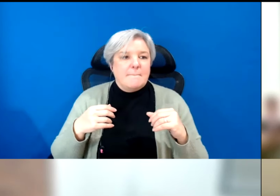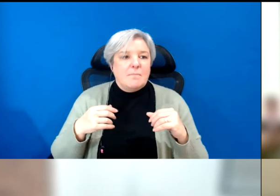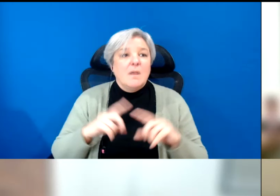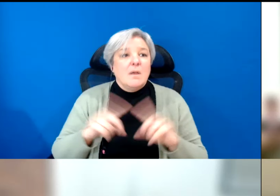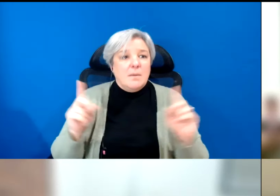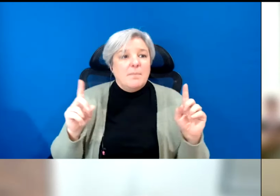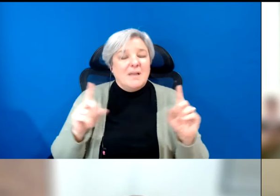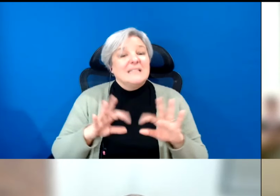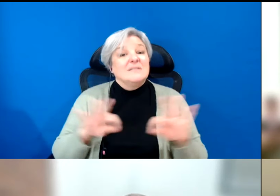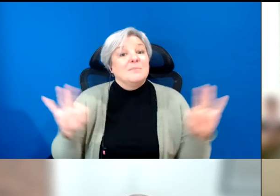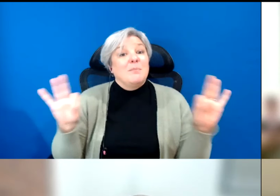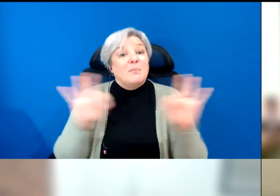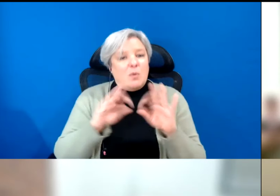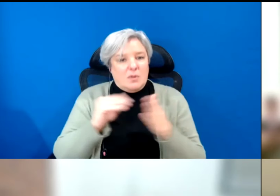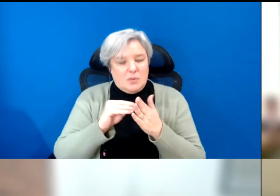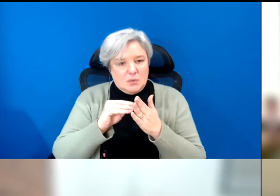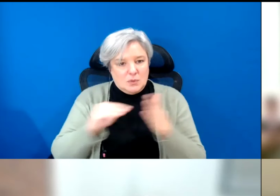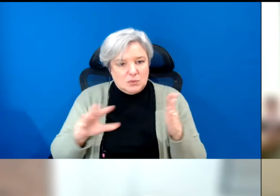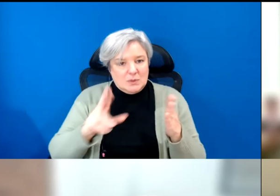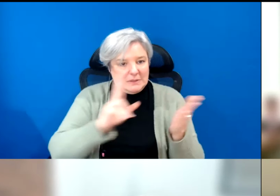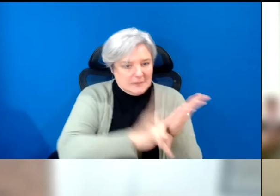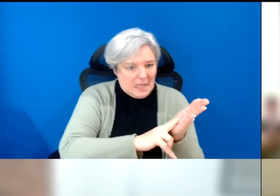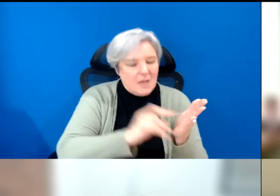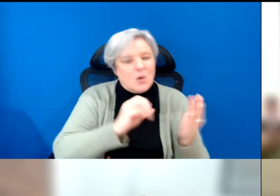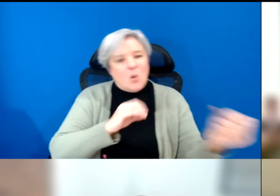important that the student either signs it or sends that email acknowledgment,